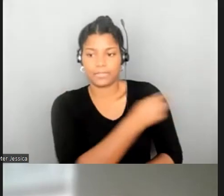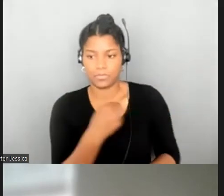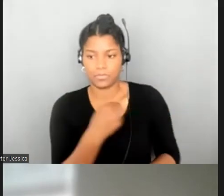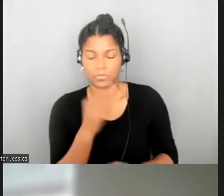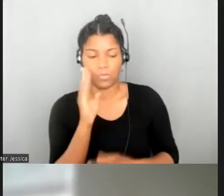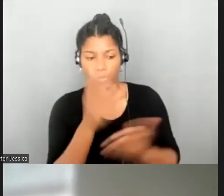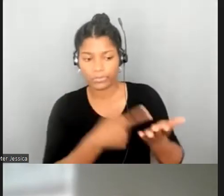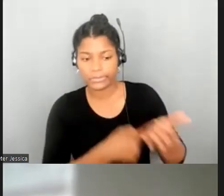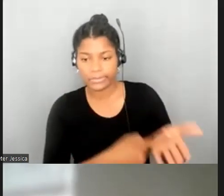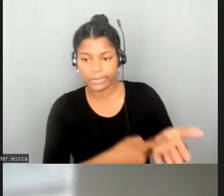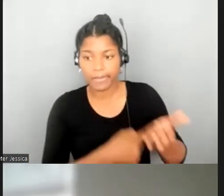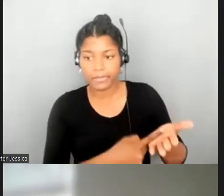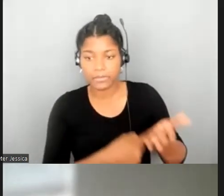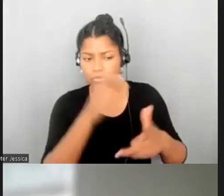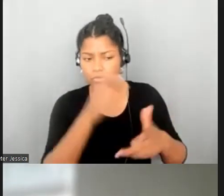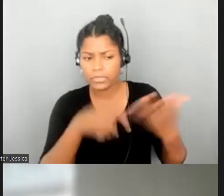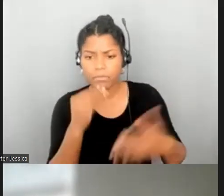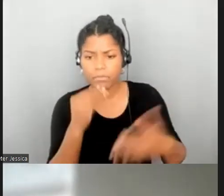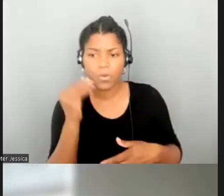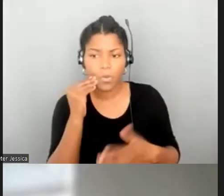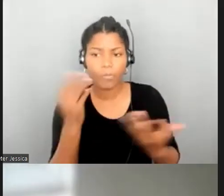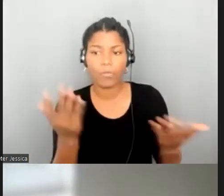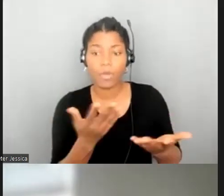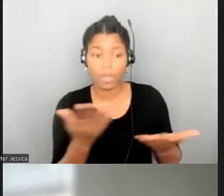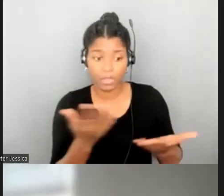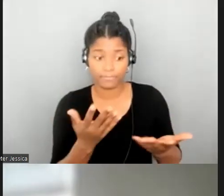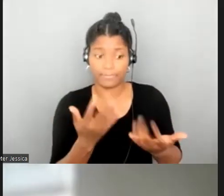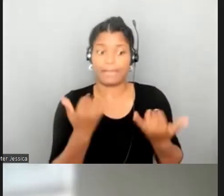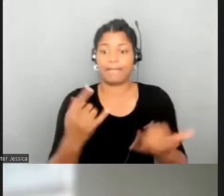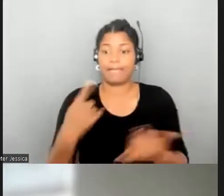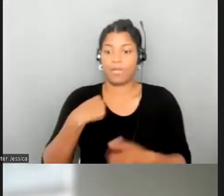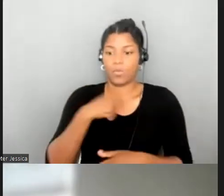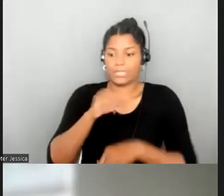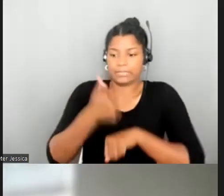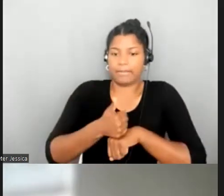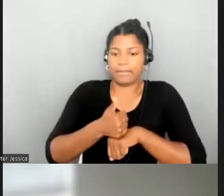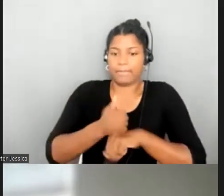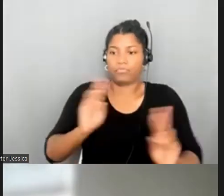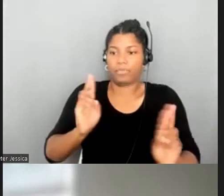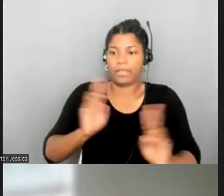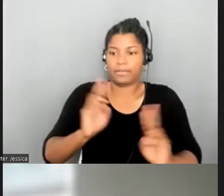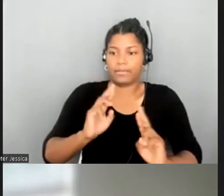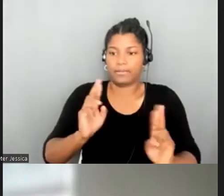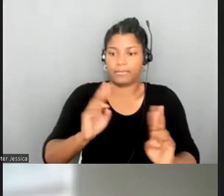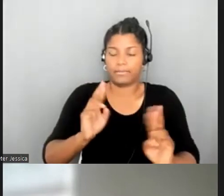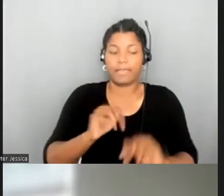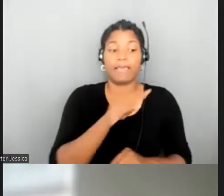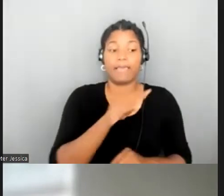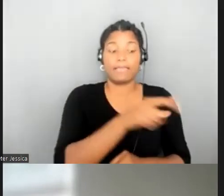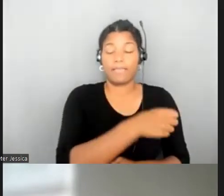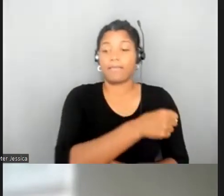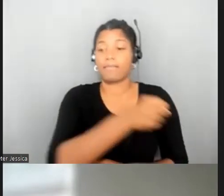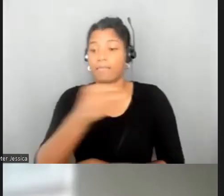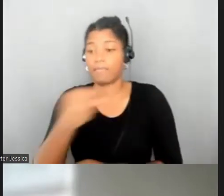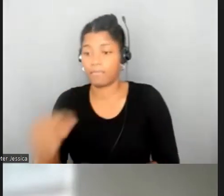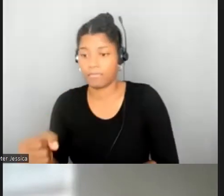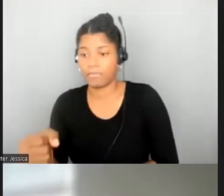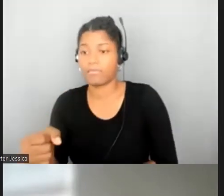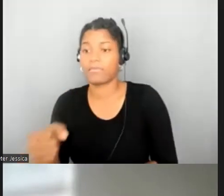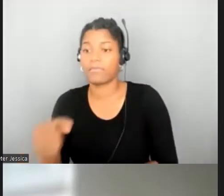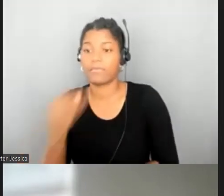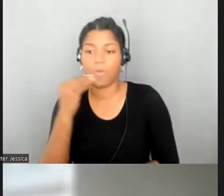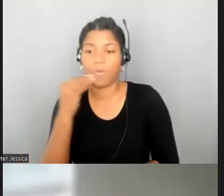And then we are able to get a lot of those things to them so when they discharge, we